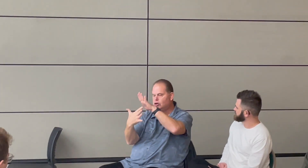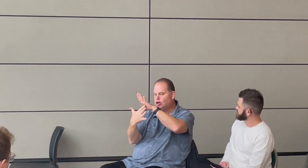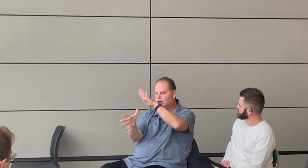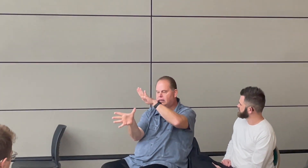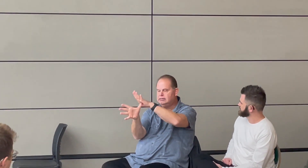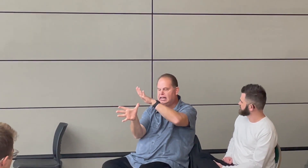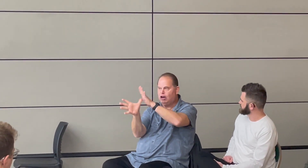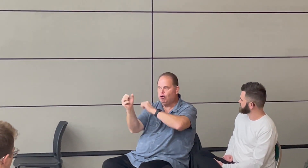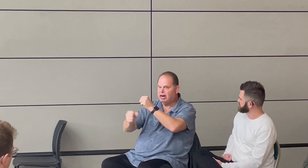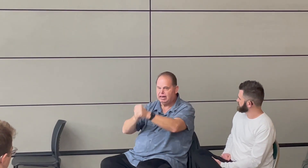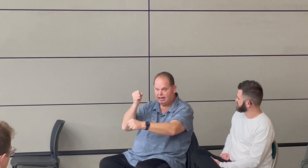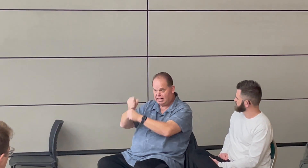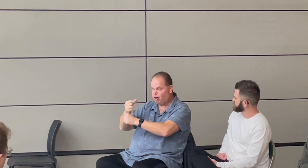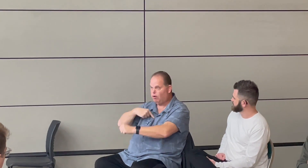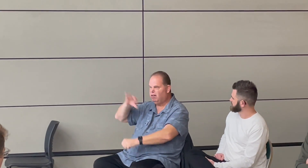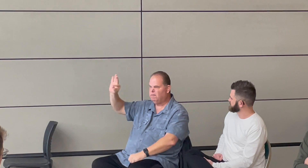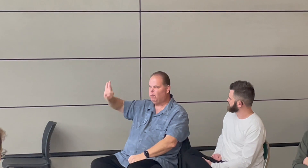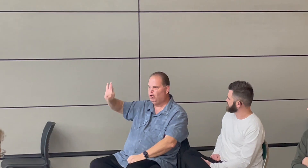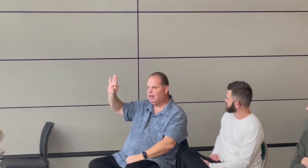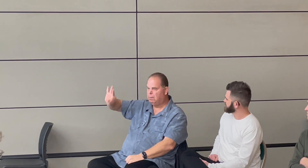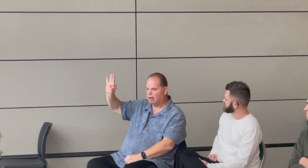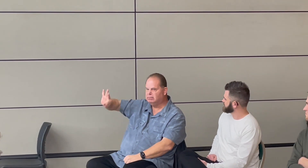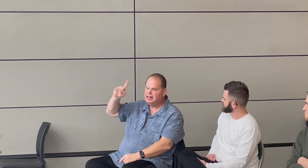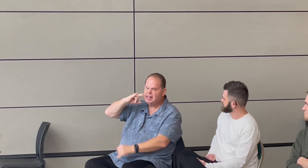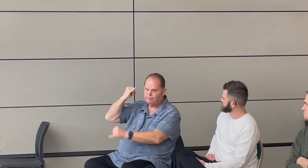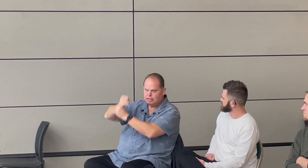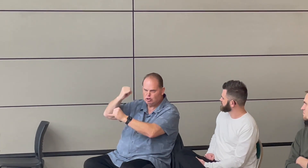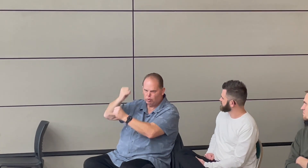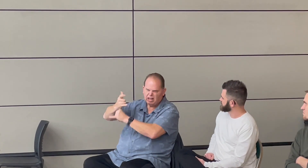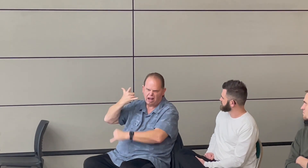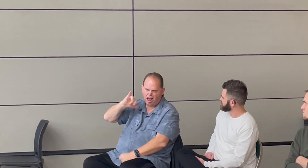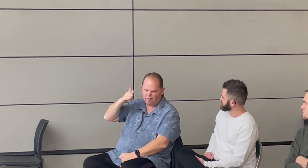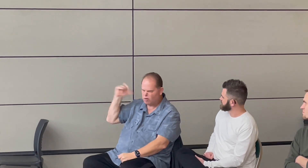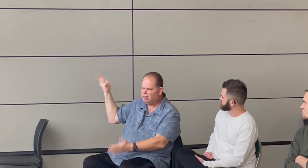general education system between Junior and senior year in Fremont California as